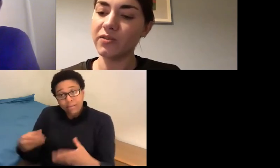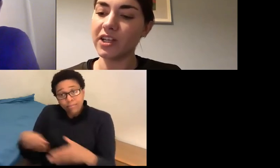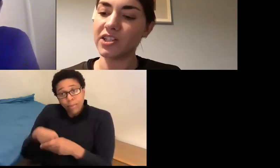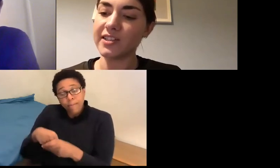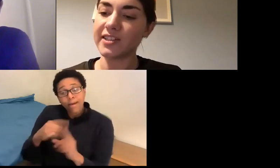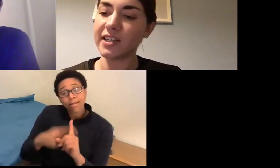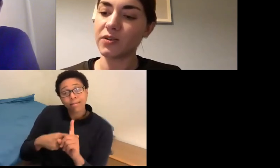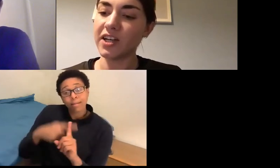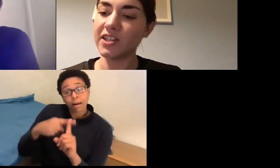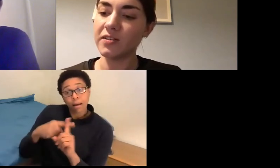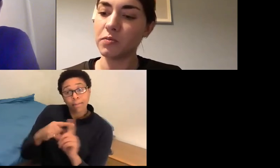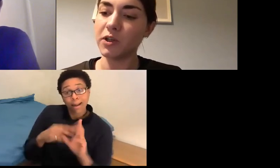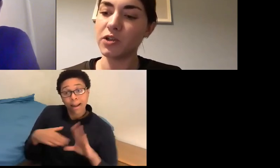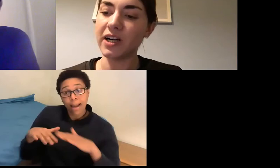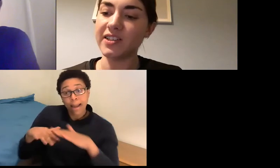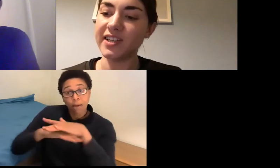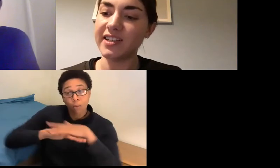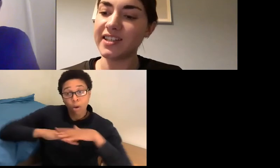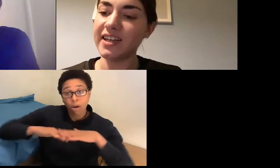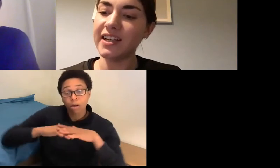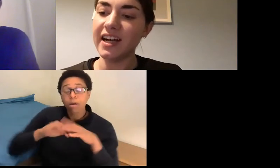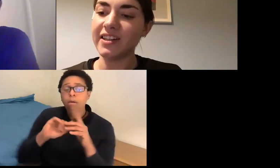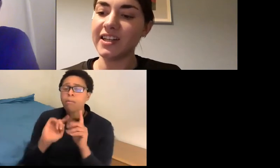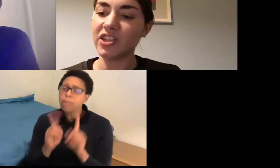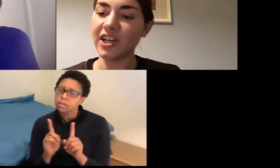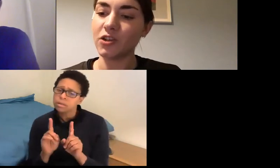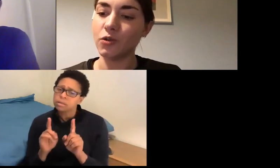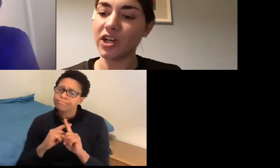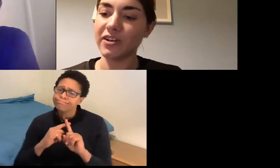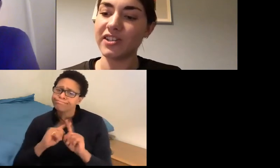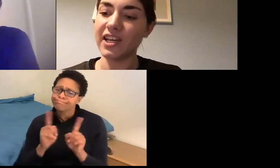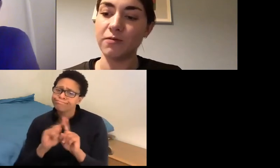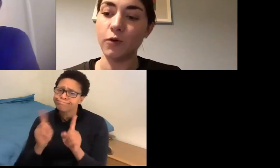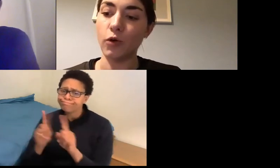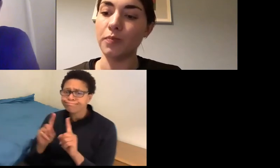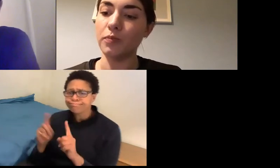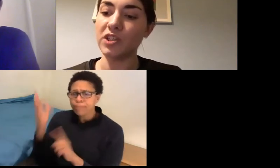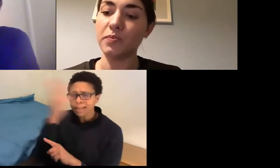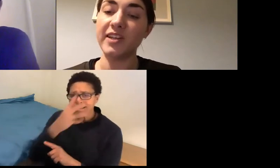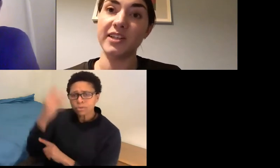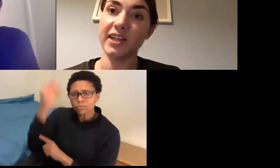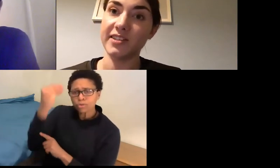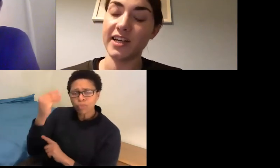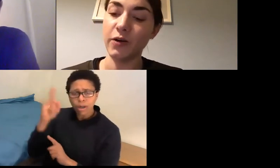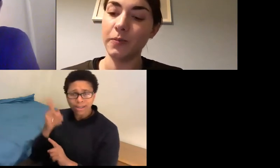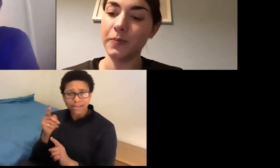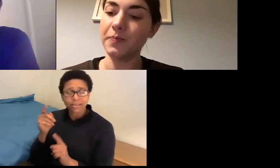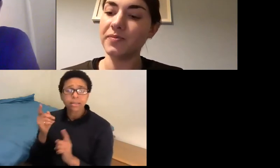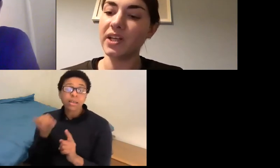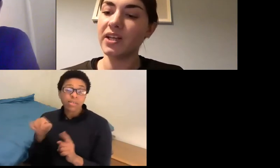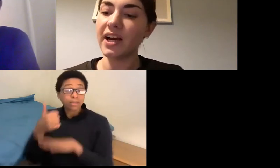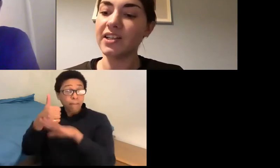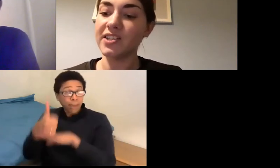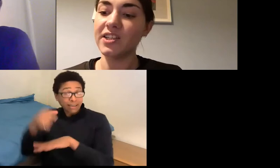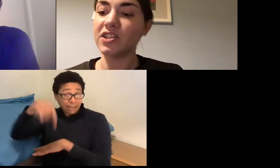religions and alternative spiritualities at the educational charity INFORM (Information Network Focus on Religious Movements), which is based at KCL. And he teaches